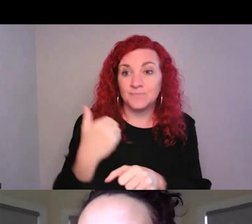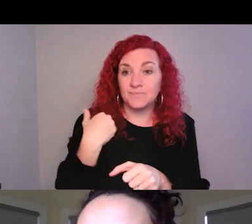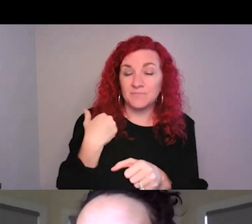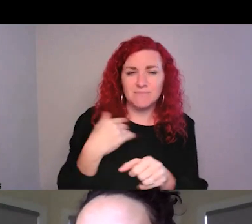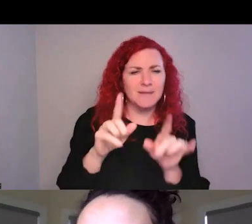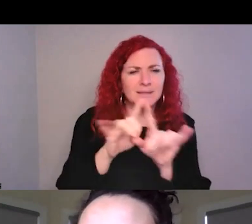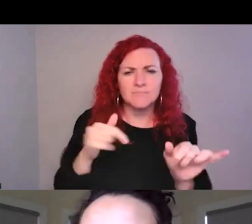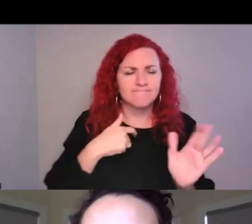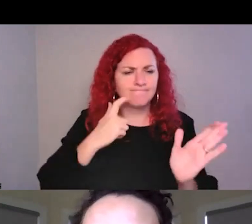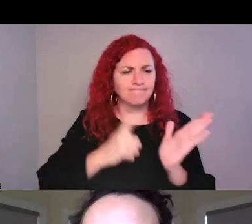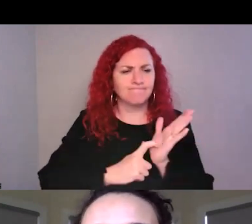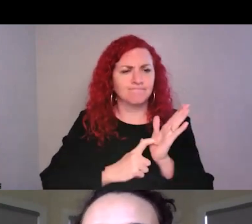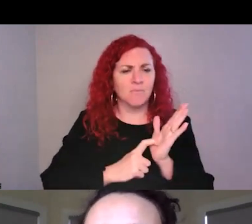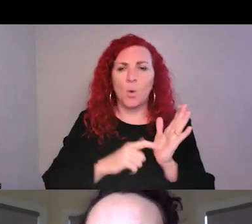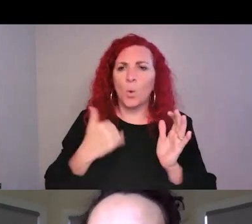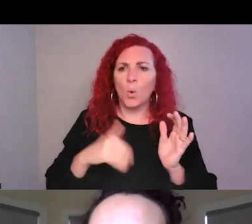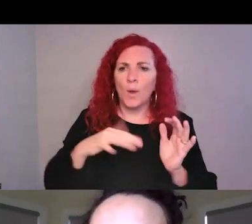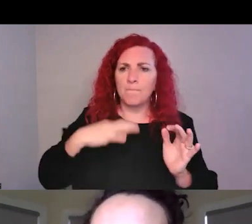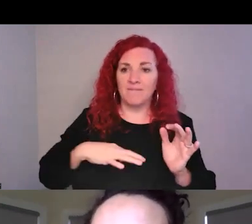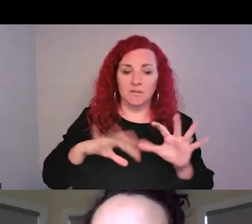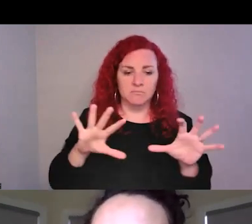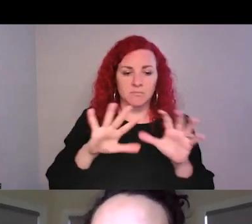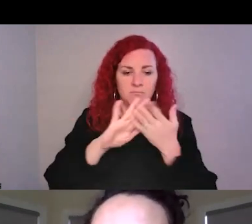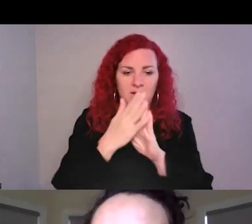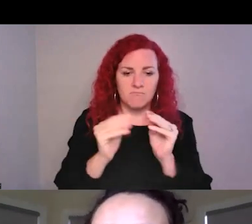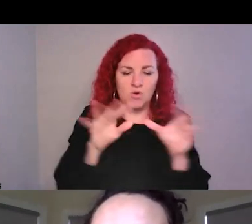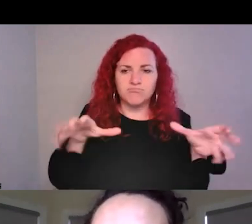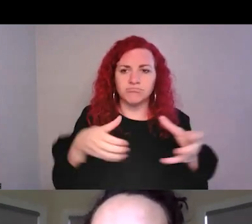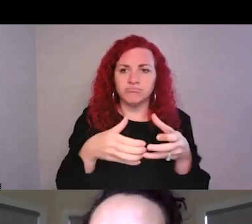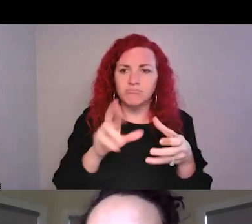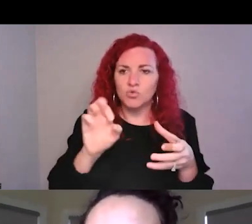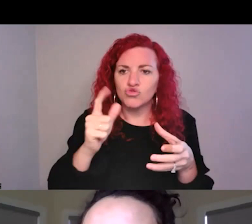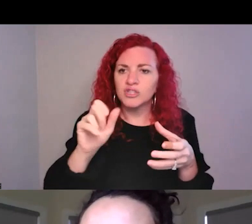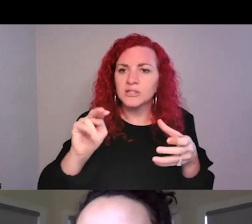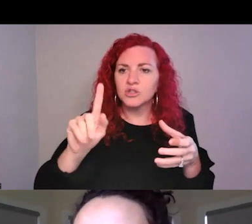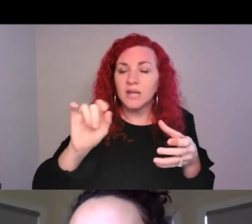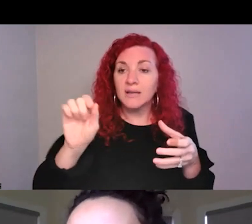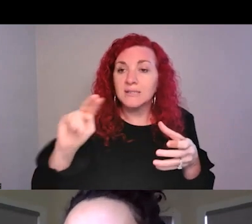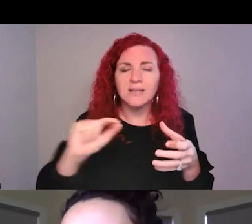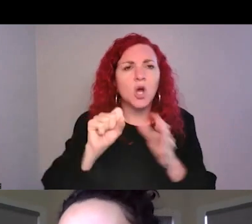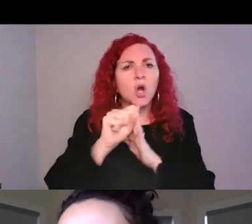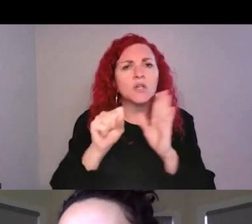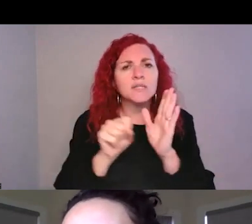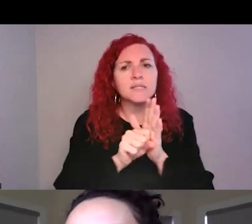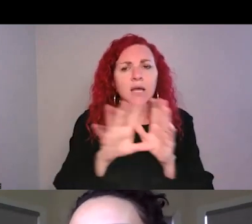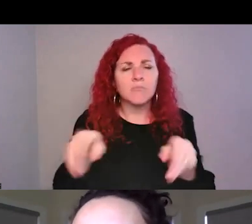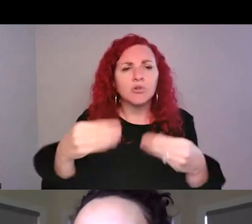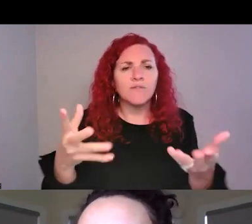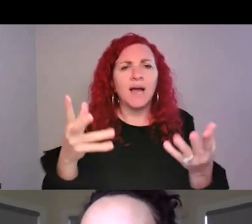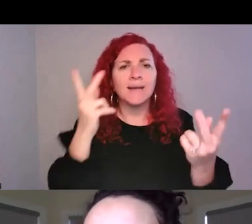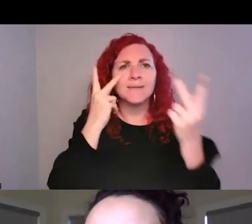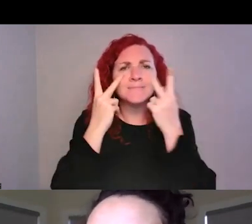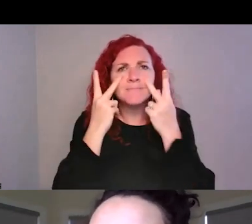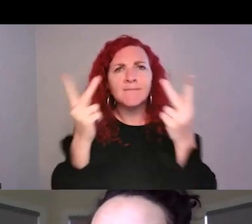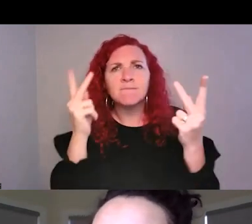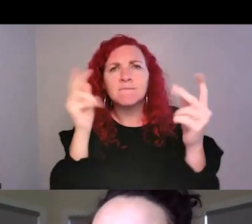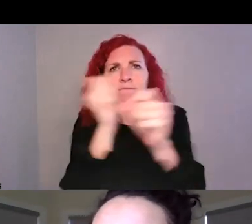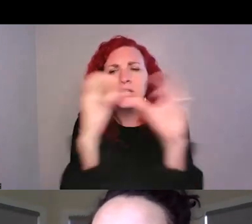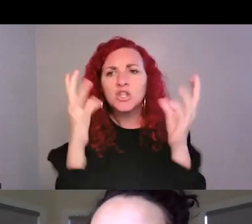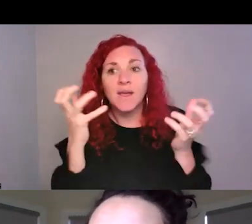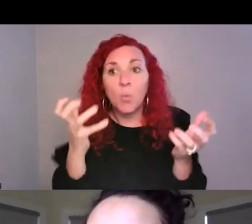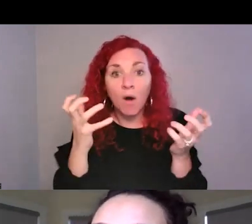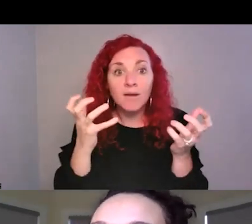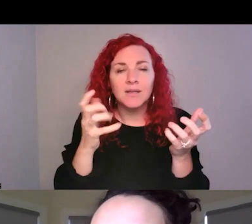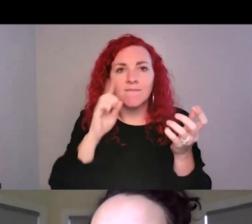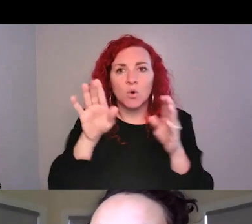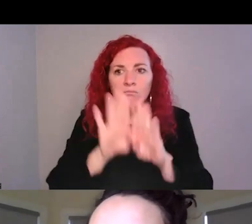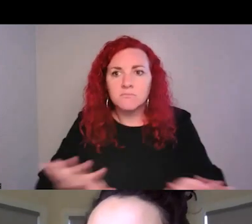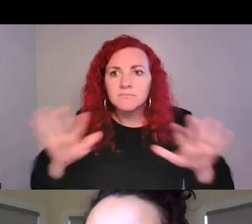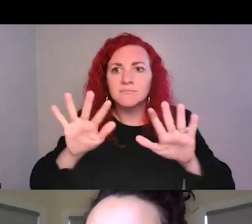BENEFITS OF REGION ALIZING, THE STATE OF MARYLAND WANTED TO WORK